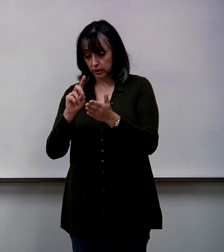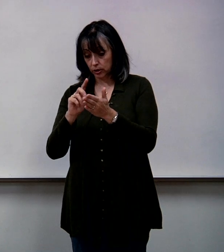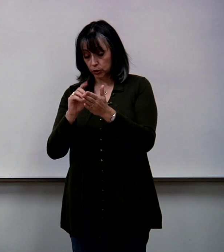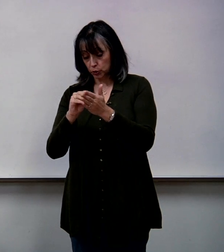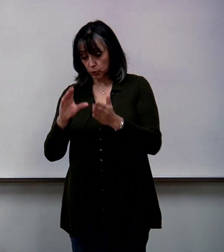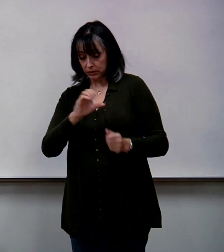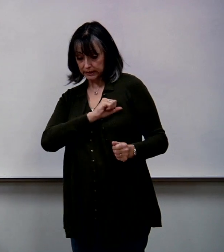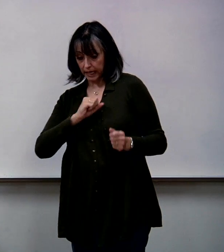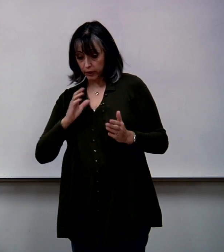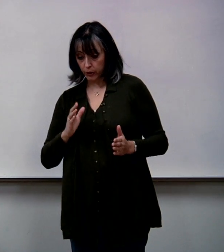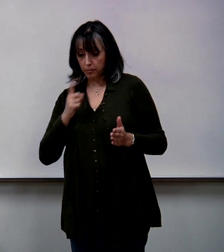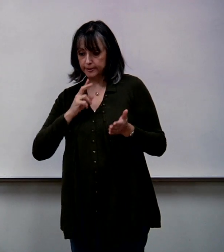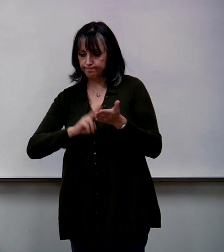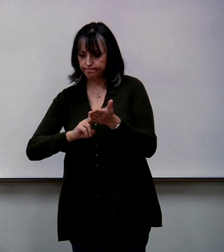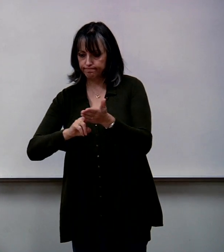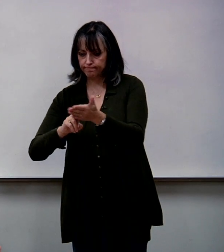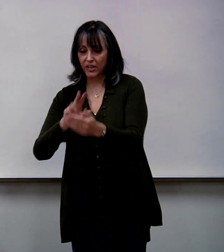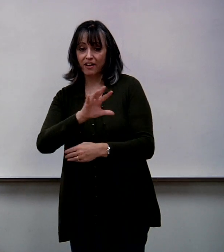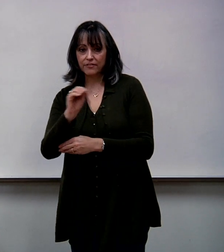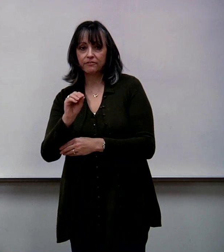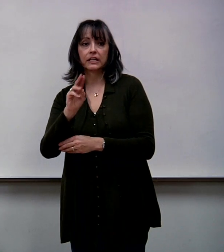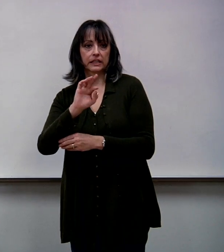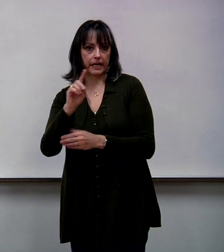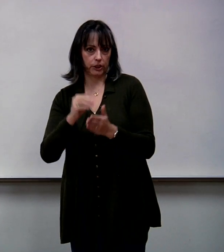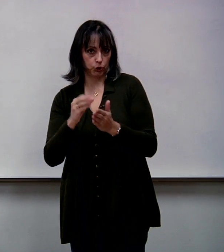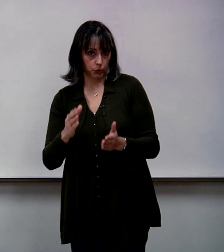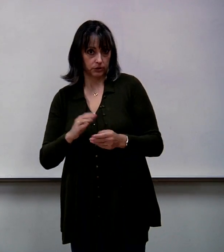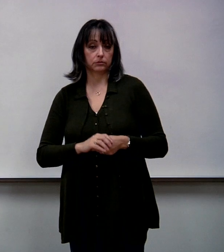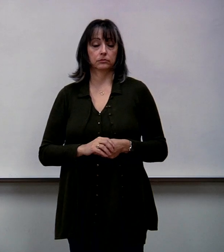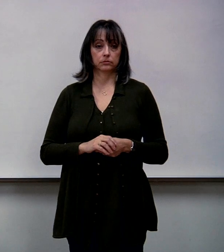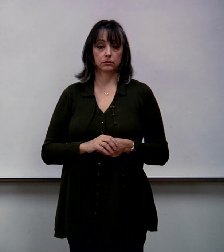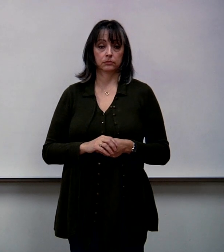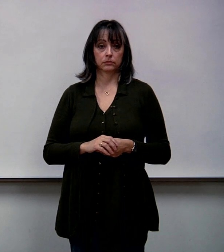signatures from 50 NTID students.